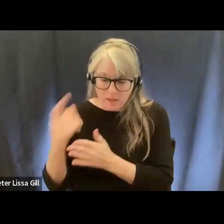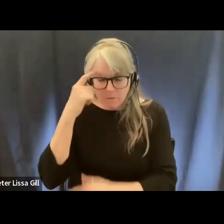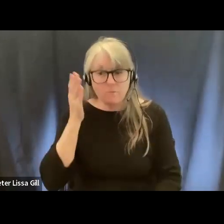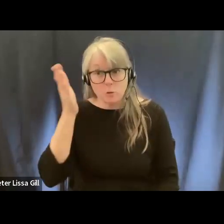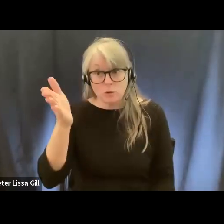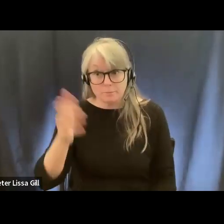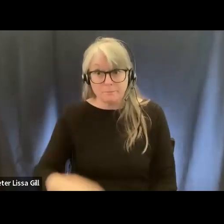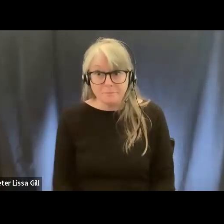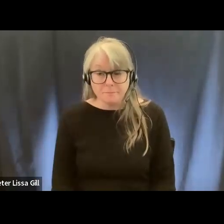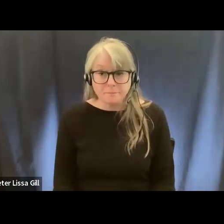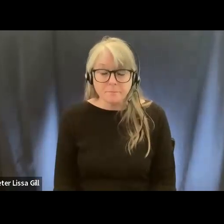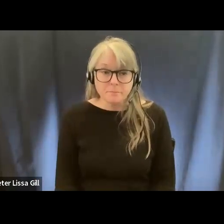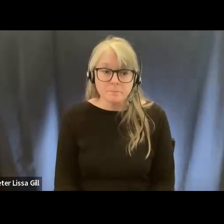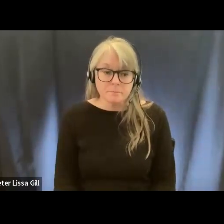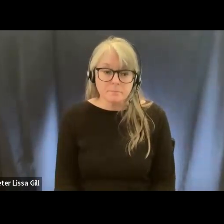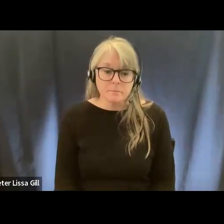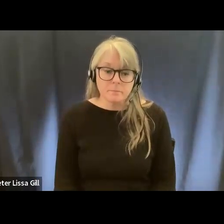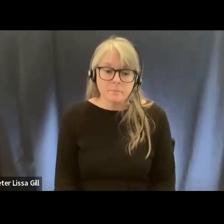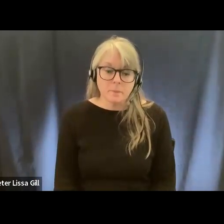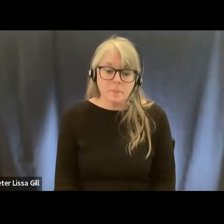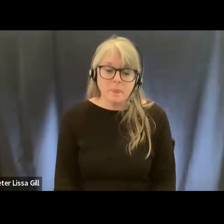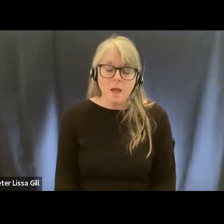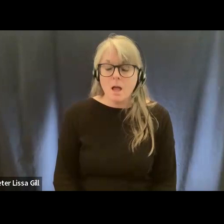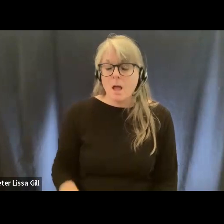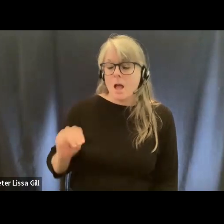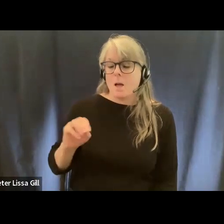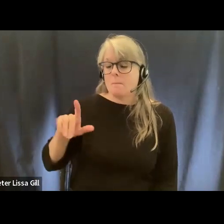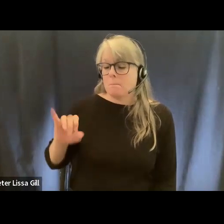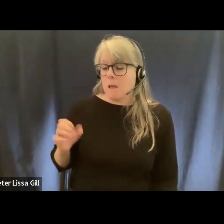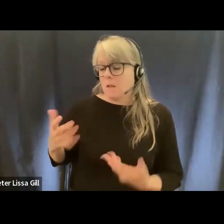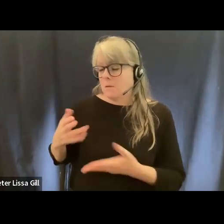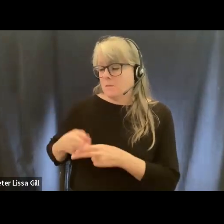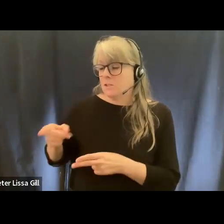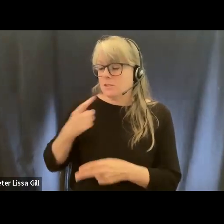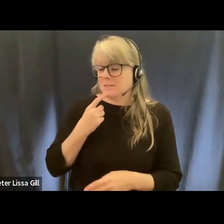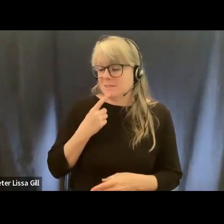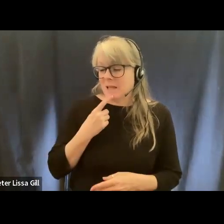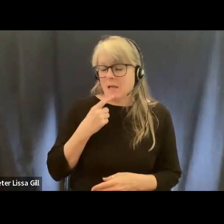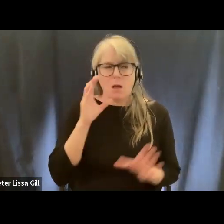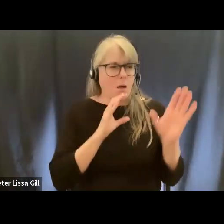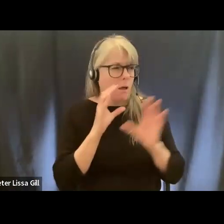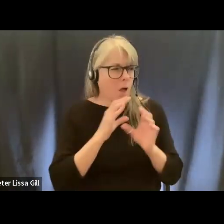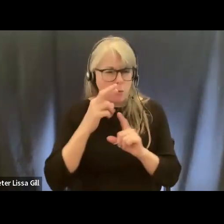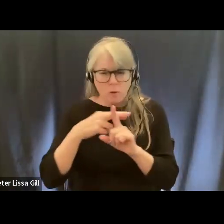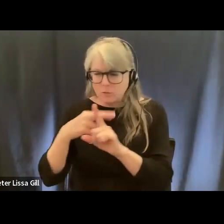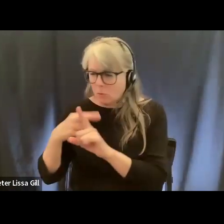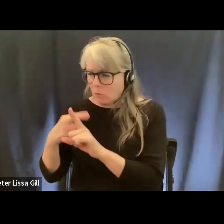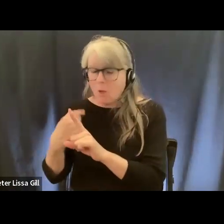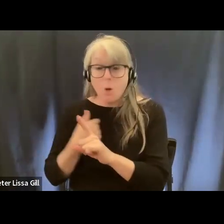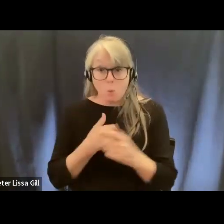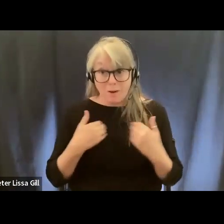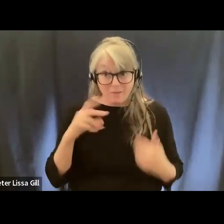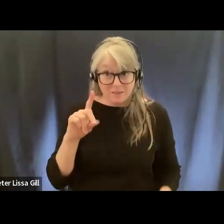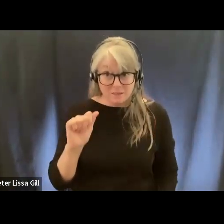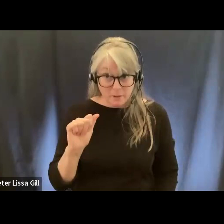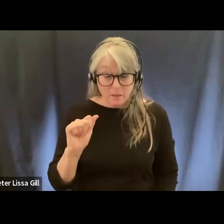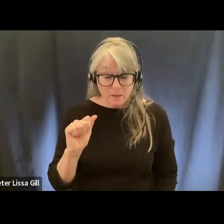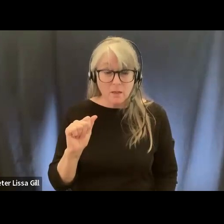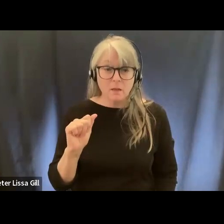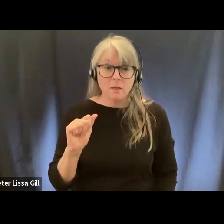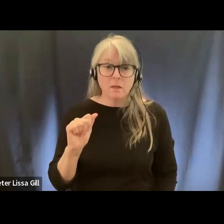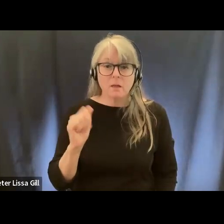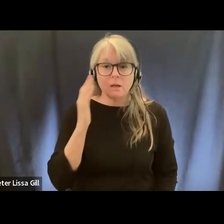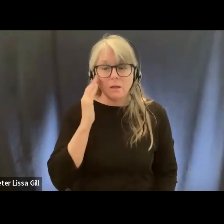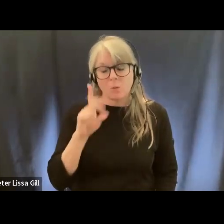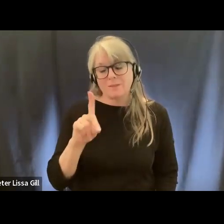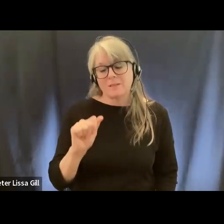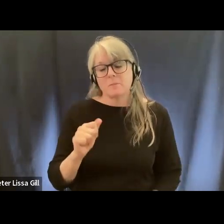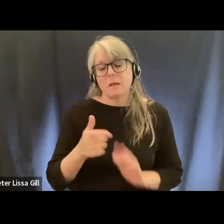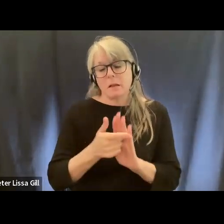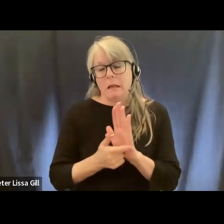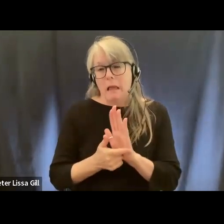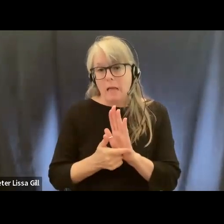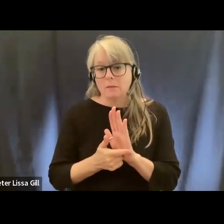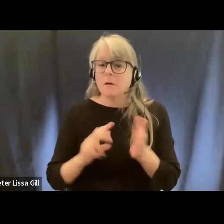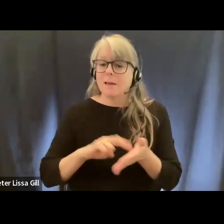One thing Molly did touch upon was when she said she was looking for a rental. Whenever you have a disability, you know there's the disability act that prohibits people from discriminating.